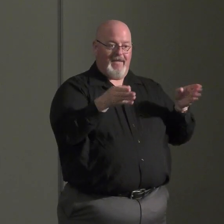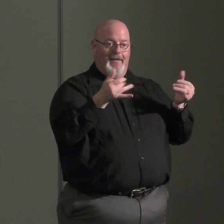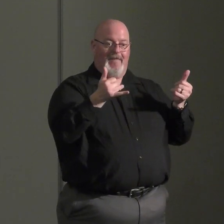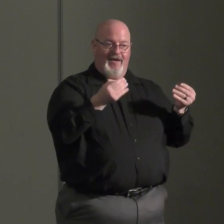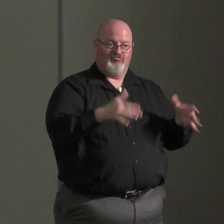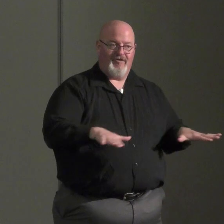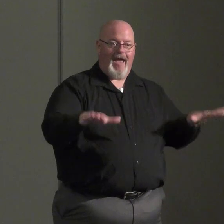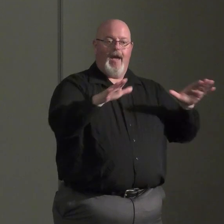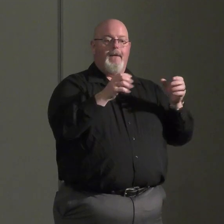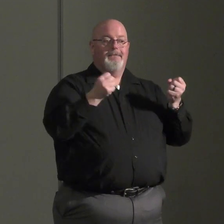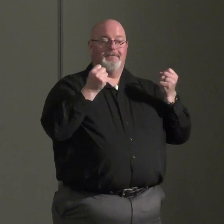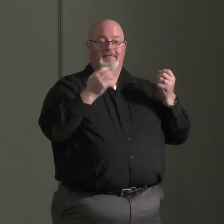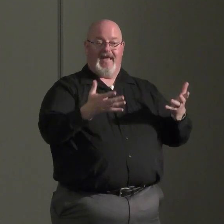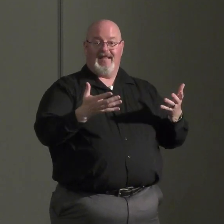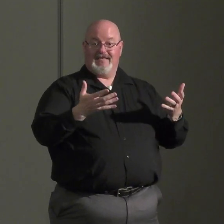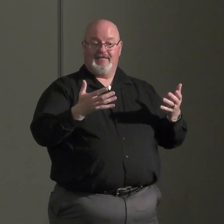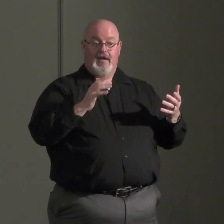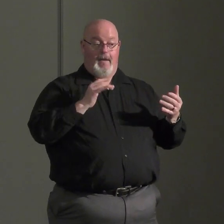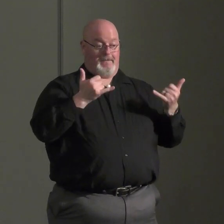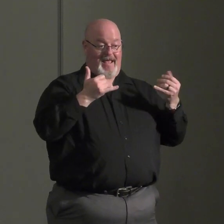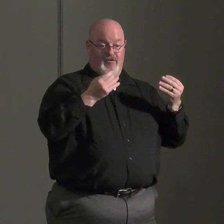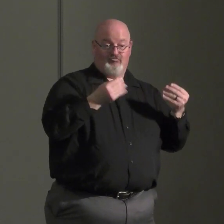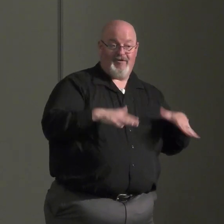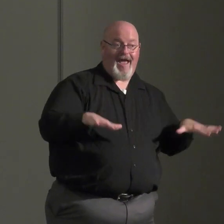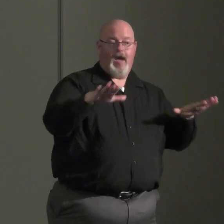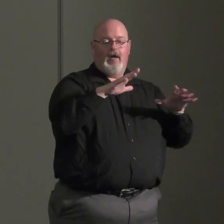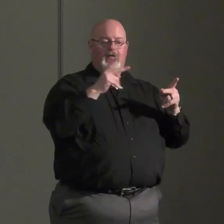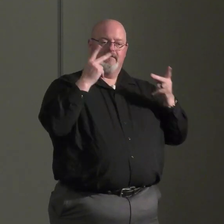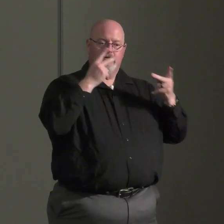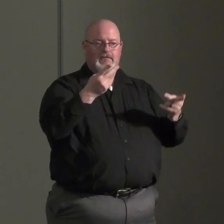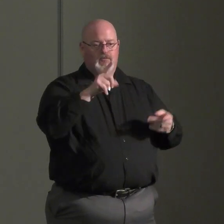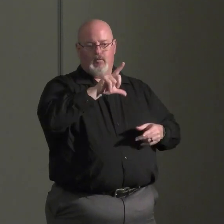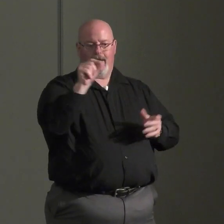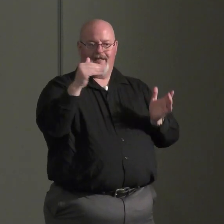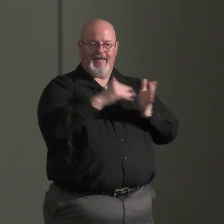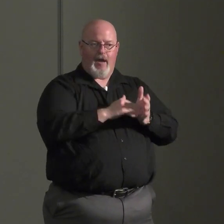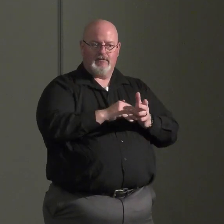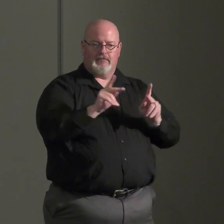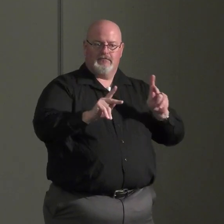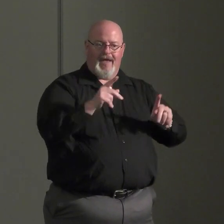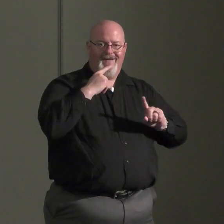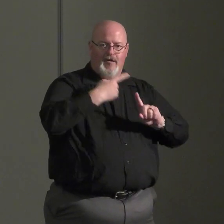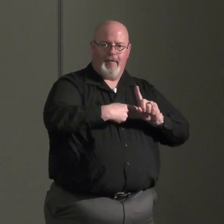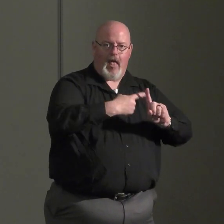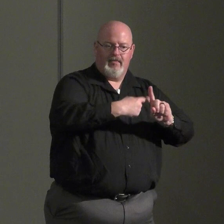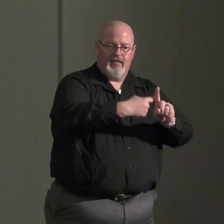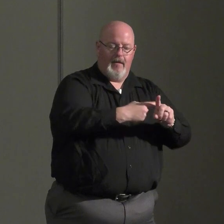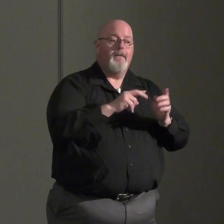many of our playgrounds are visited by over 20,000 guest a month. We need to